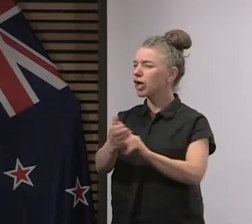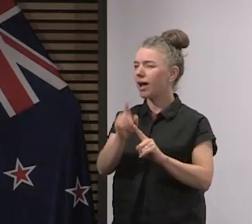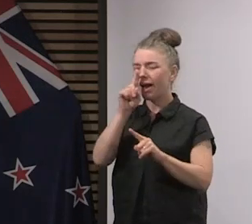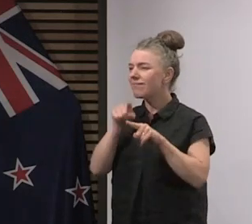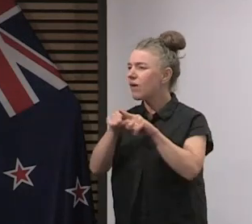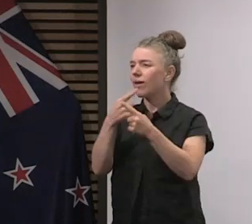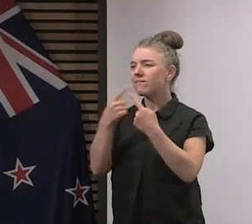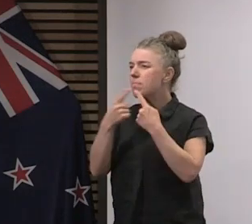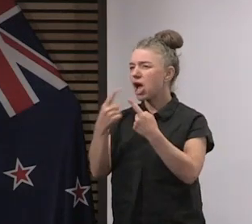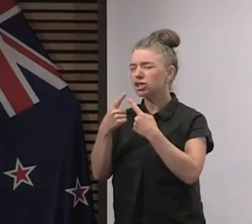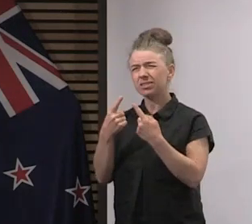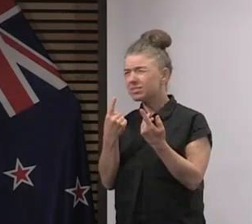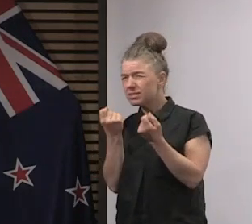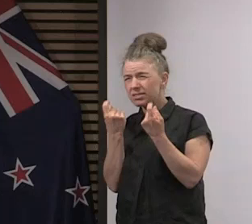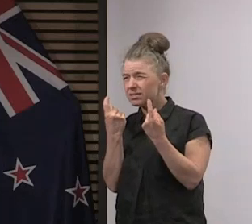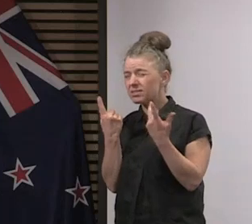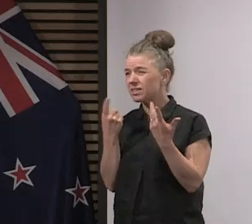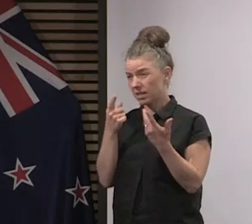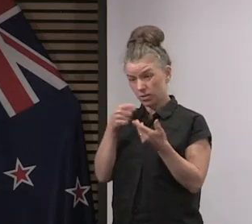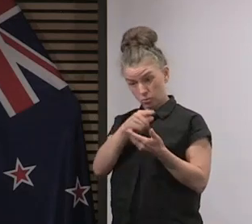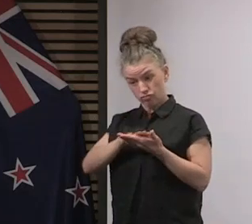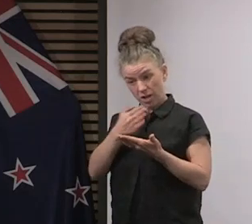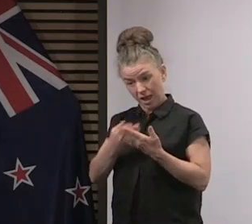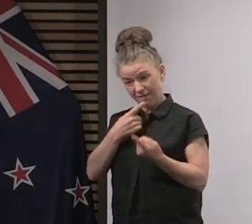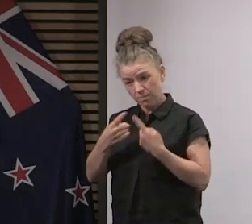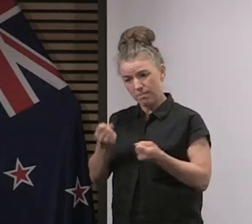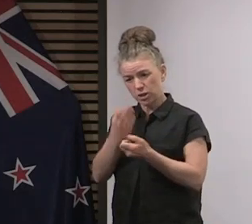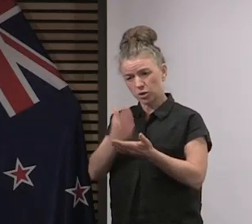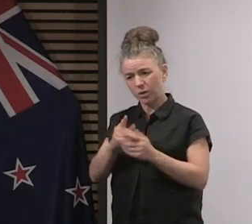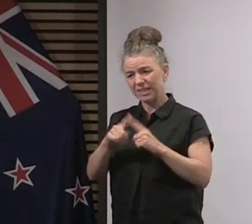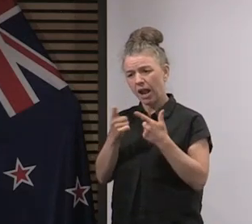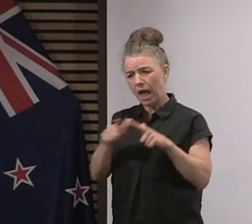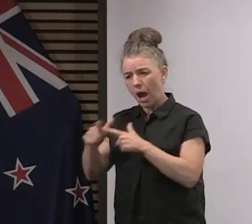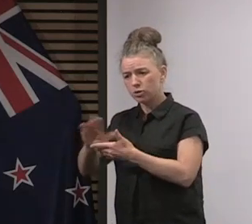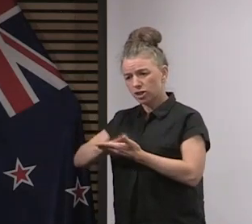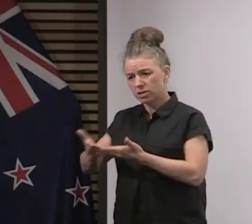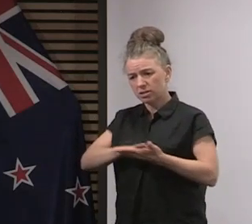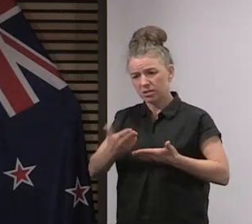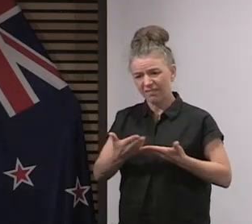Smaller ethnic communities are reporting that they are struggling to keep up with the change of information